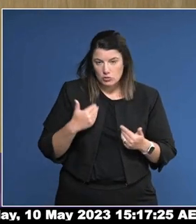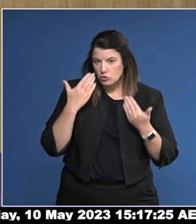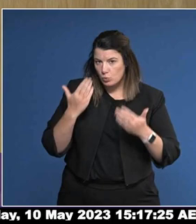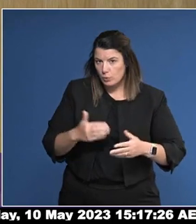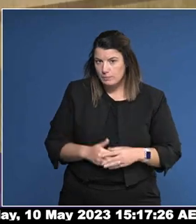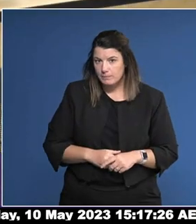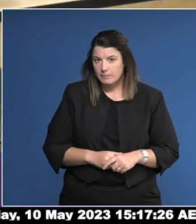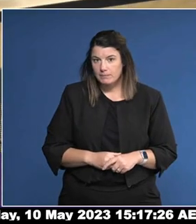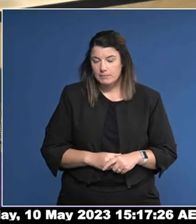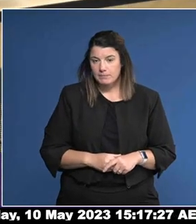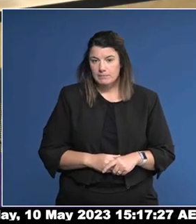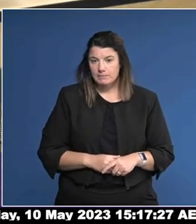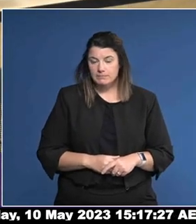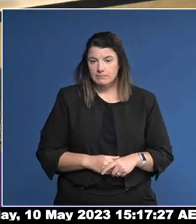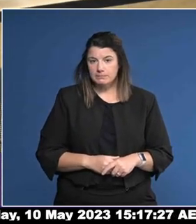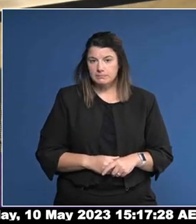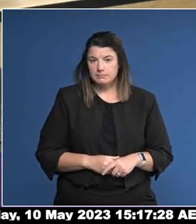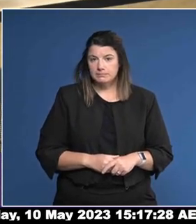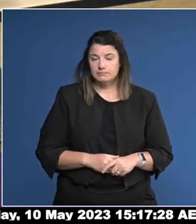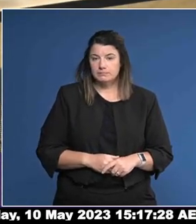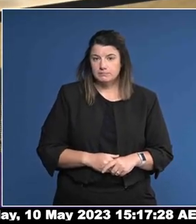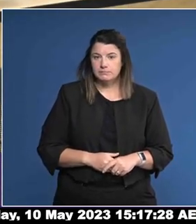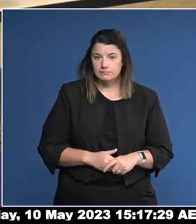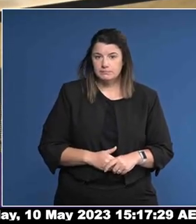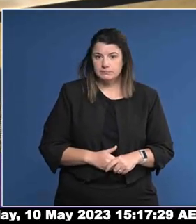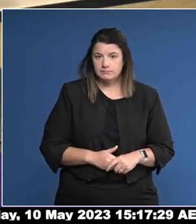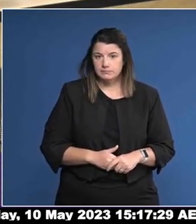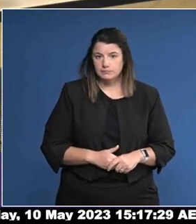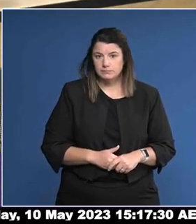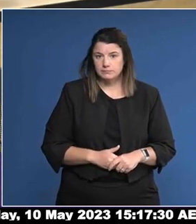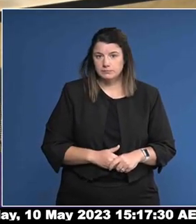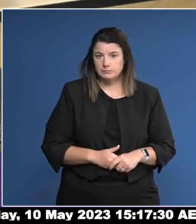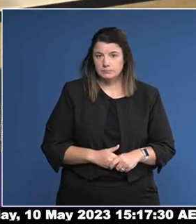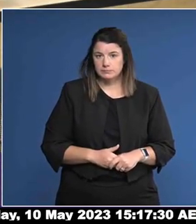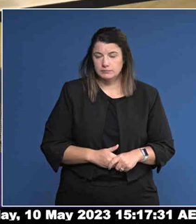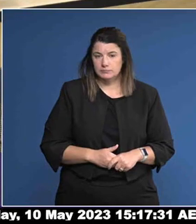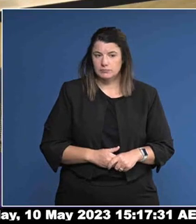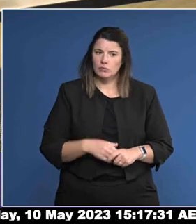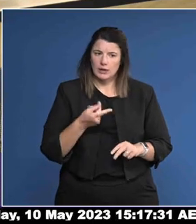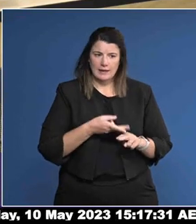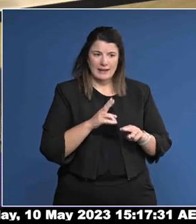If that was the case, that would indicate that one of those indicia of high quality clinical care had not been met; correct?